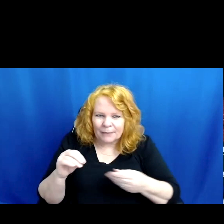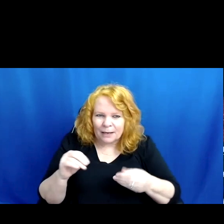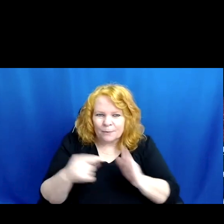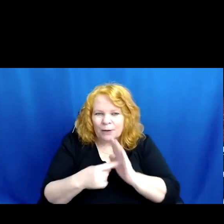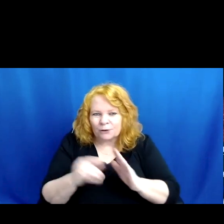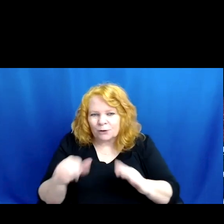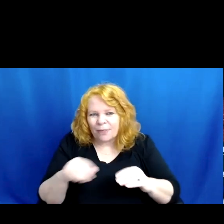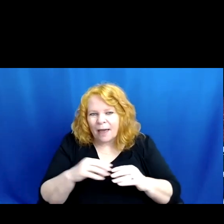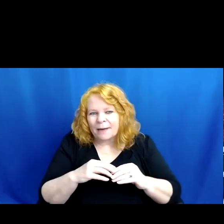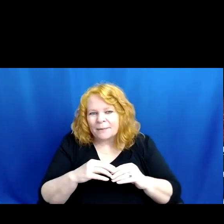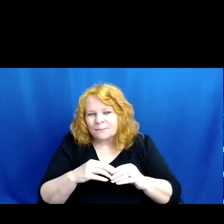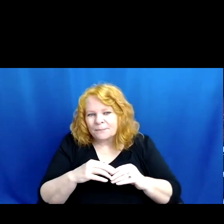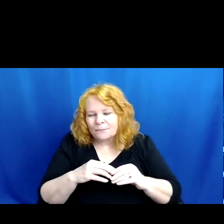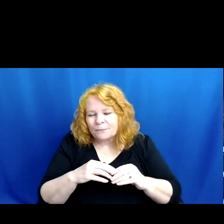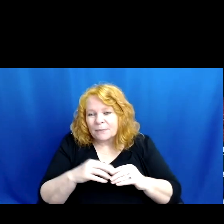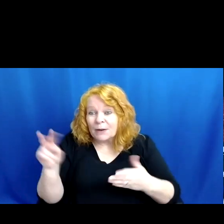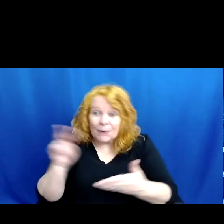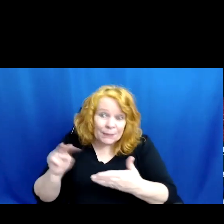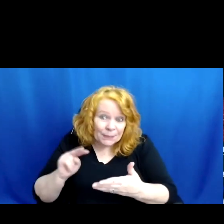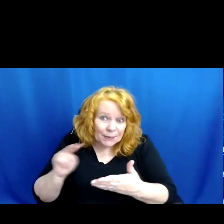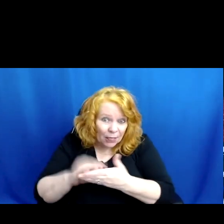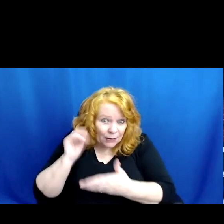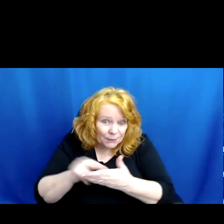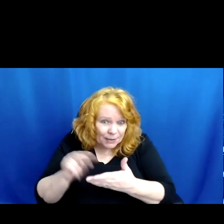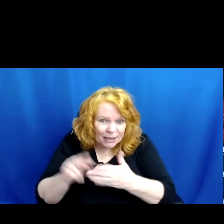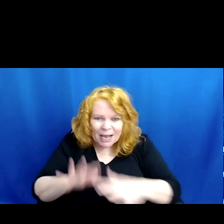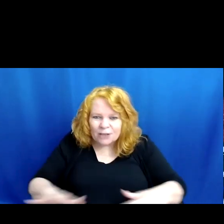It is, literacy really is all around the child.